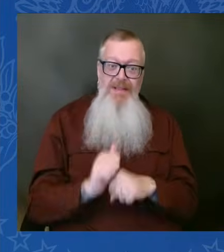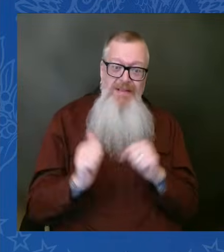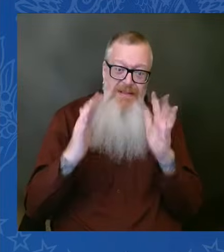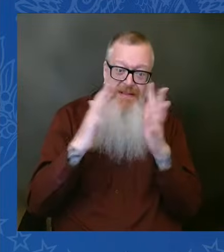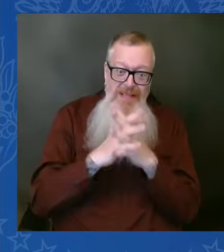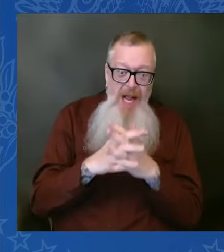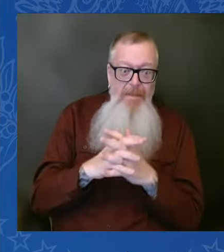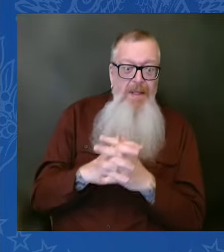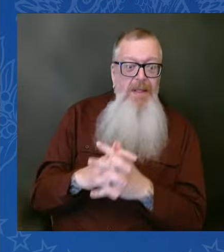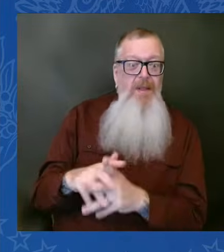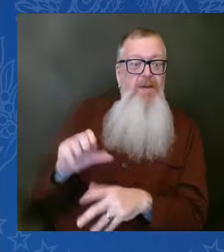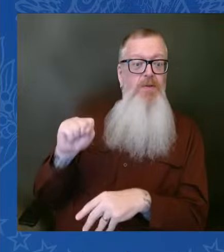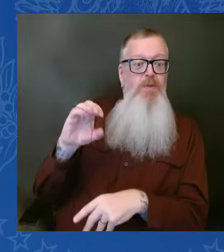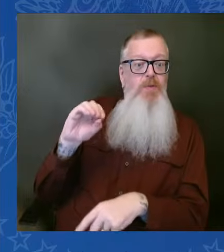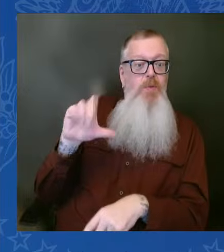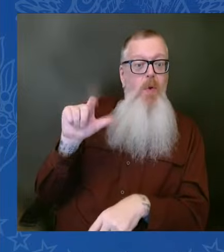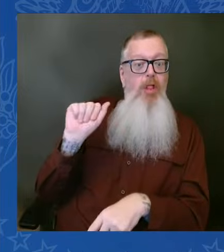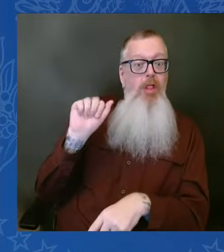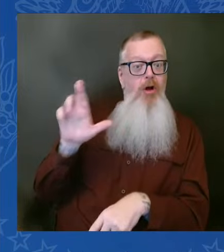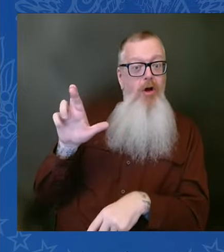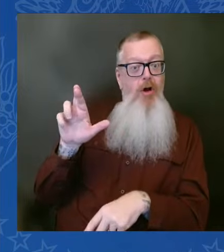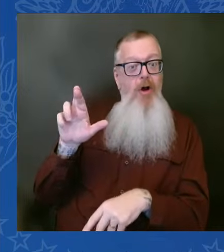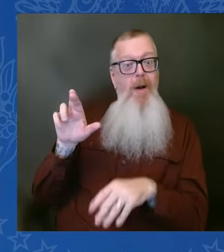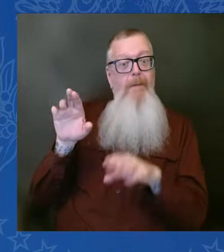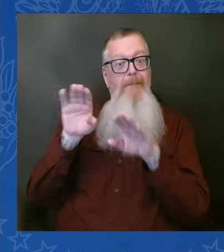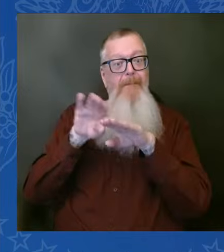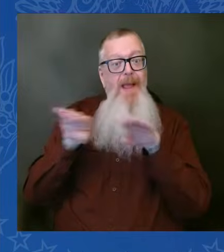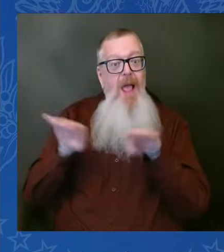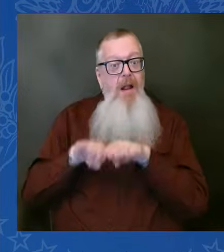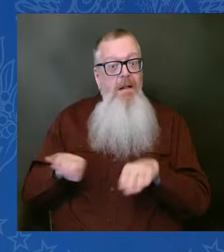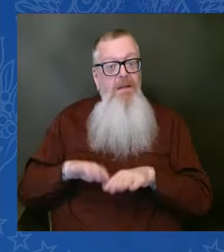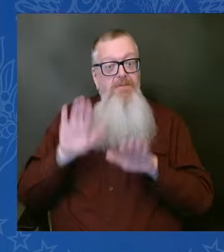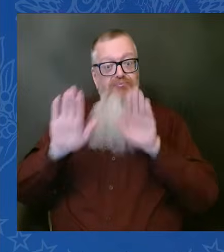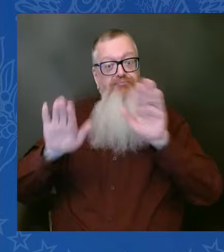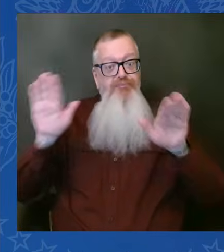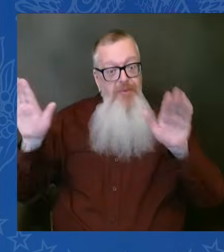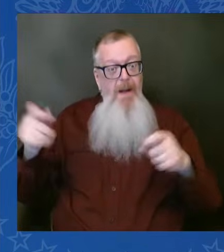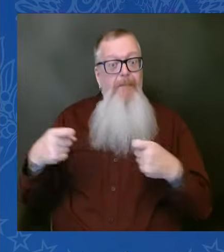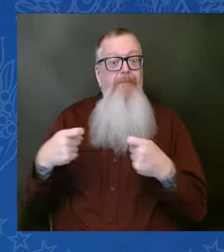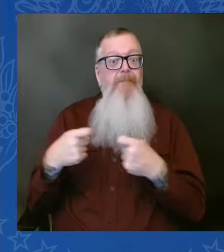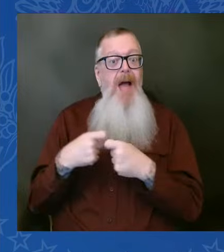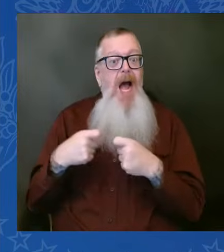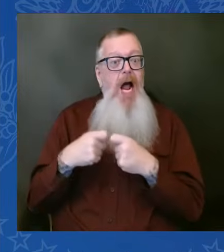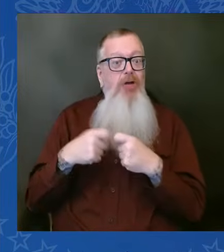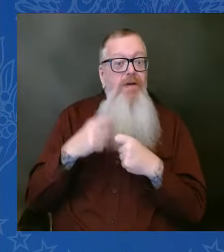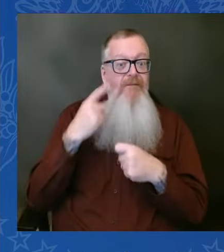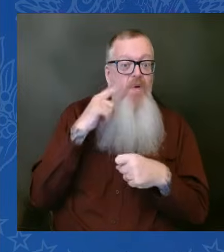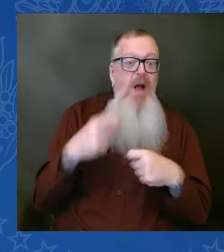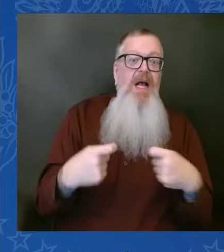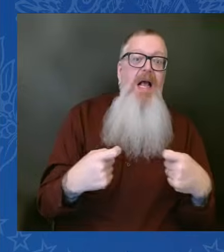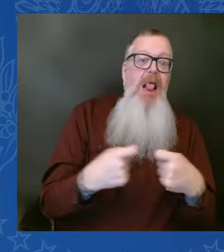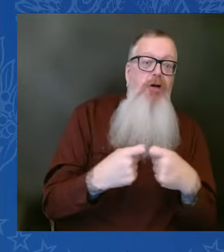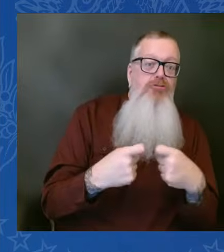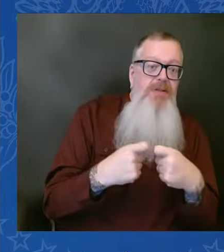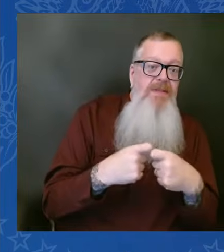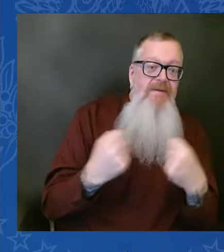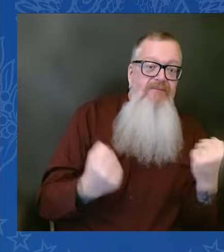selling more electric vehicles than ever before. You know, that’s a construction boom and a manufacturing boom all across America.